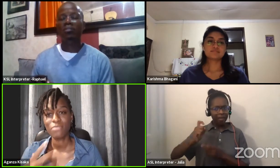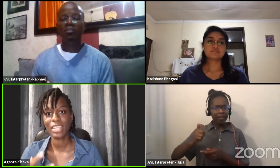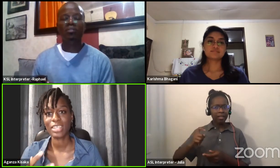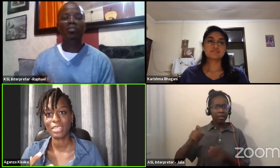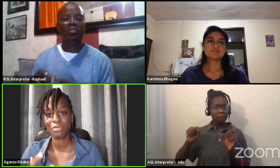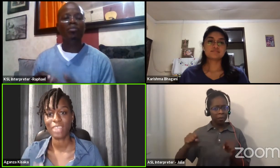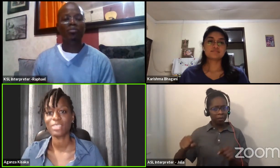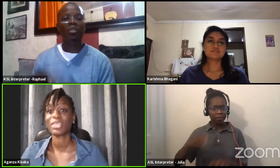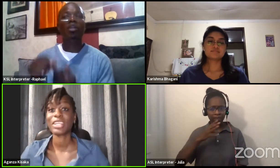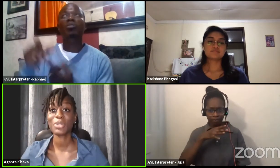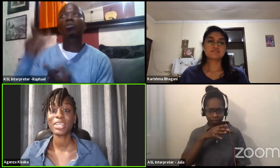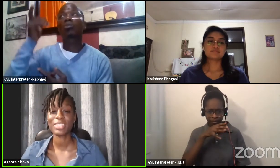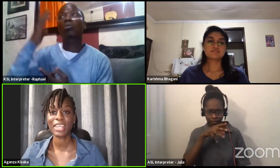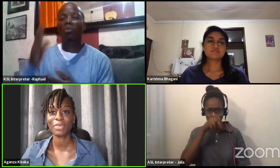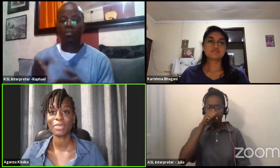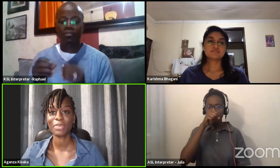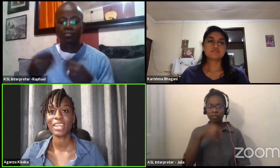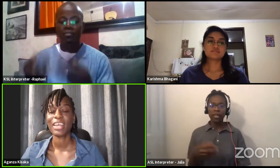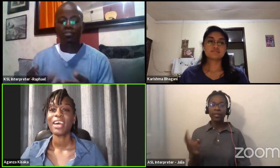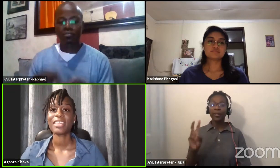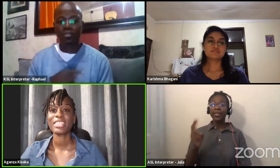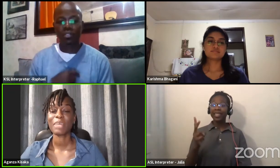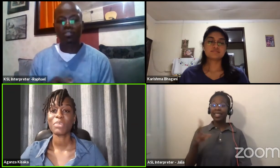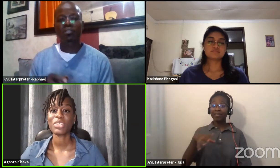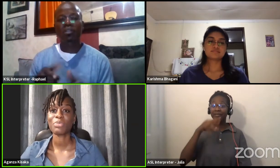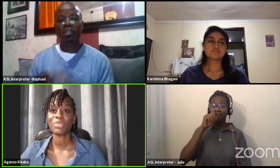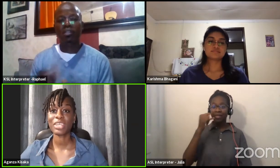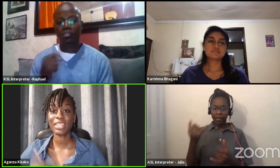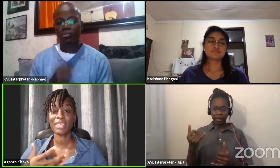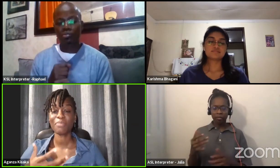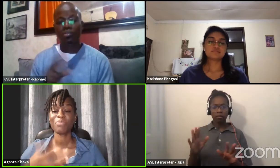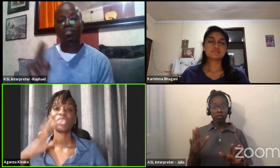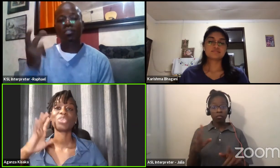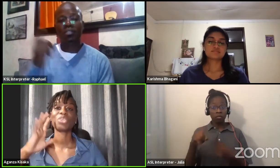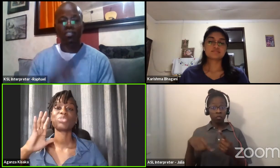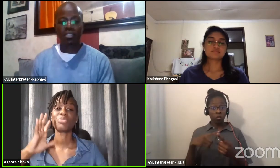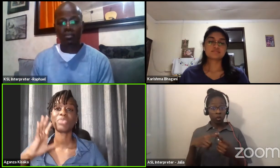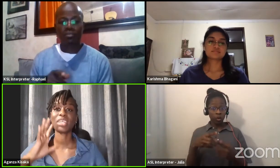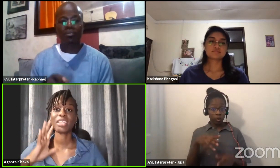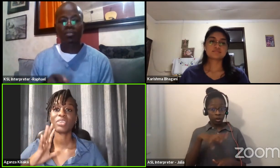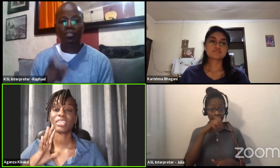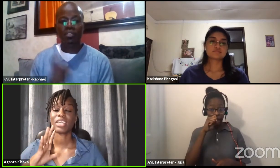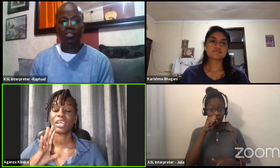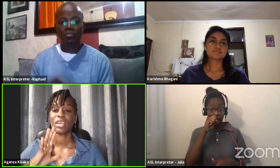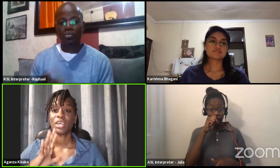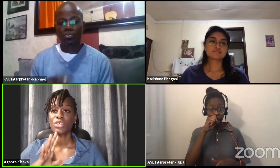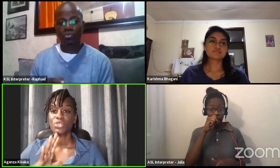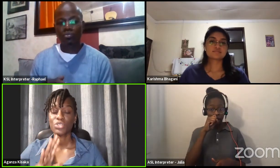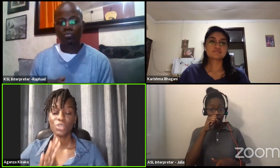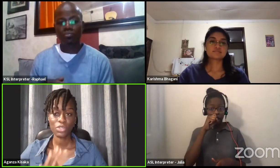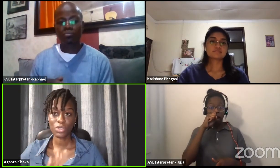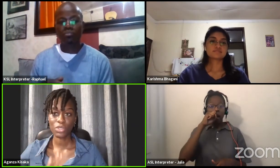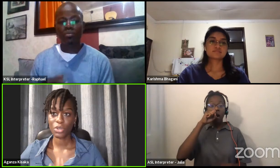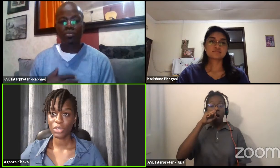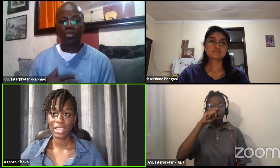really deep breath, so let's do a second one. And this time when you breathe in, we're going to breathe out so slowly